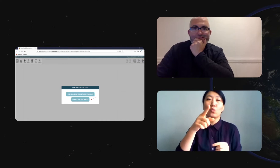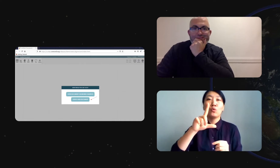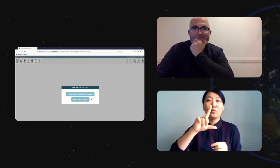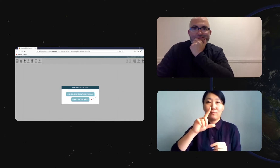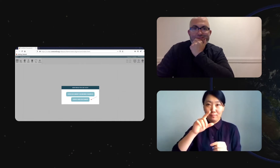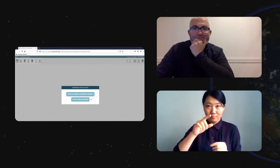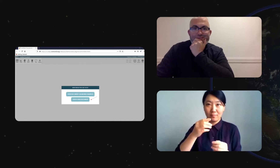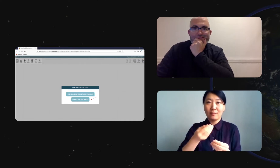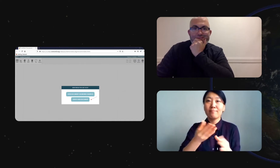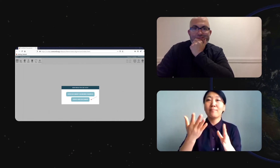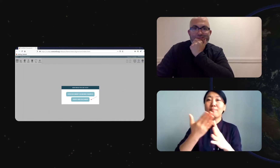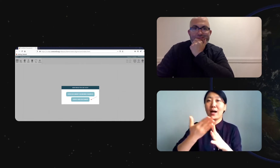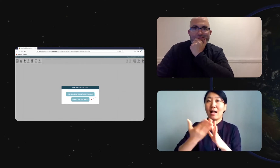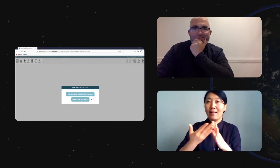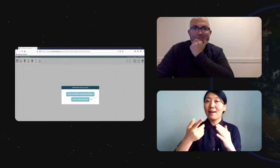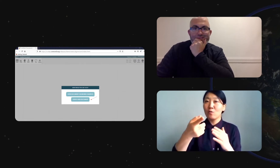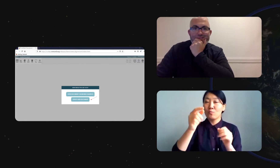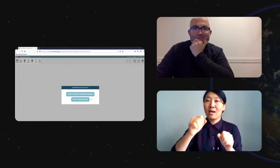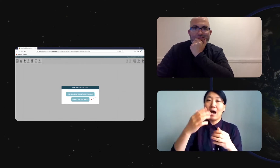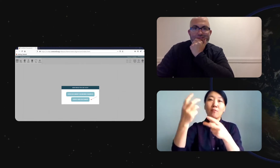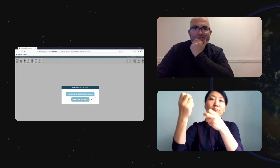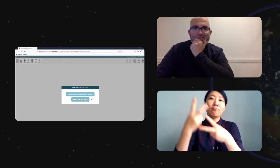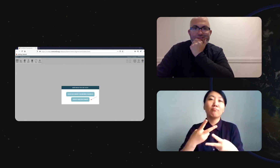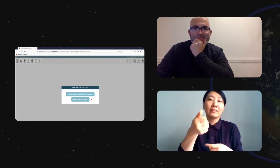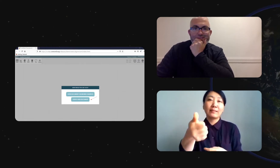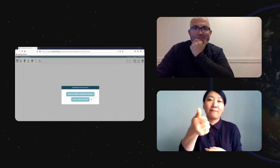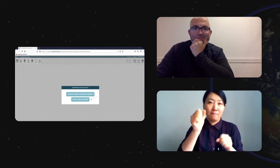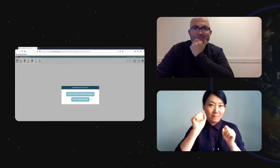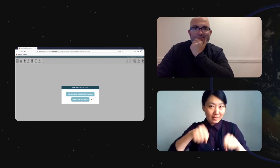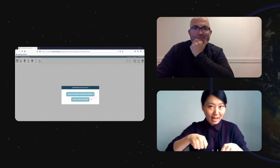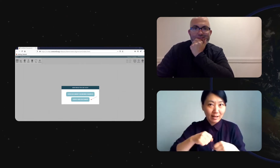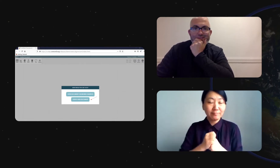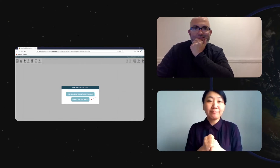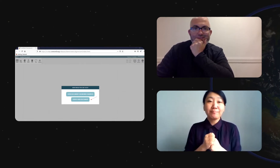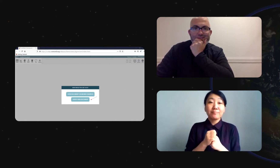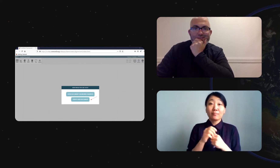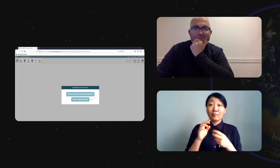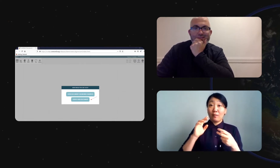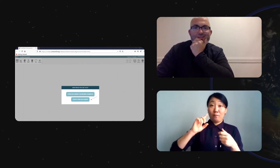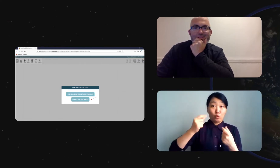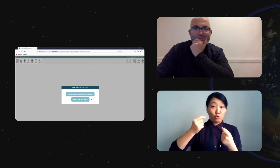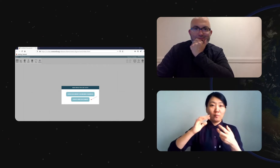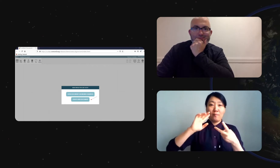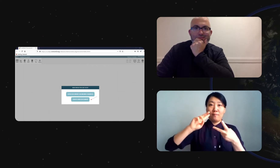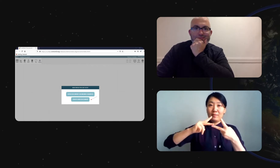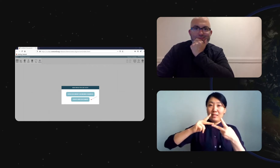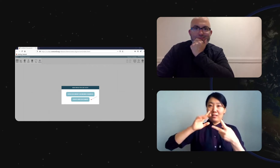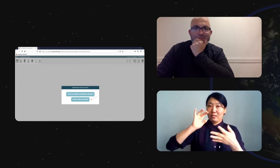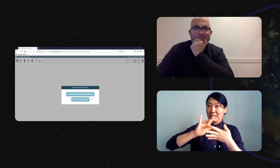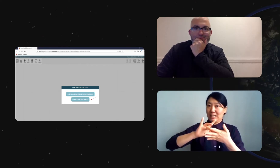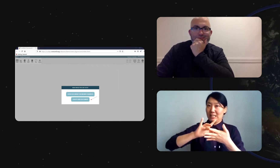NASA, so I'll use that. That'll come with your file for you to use as well.